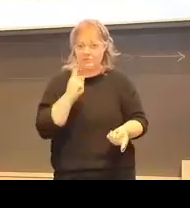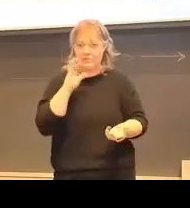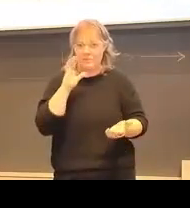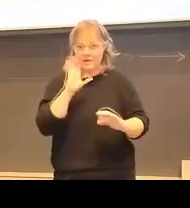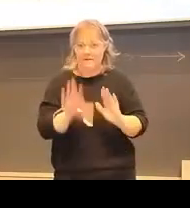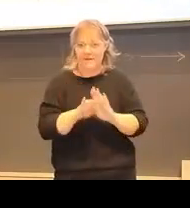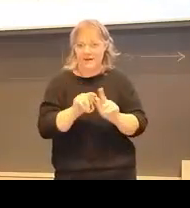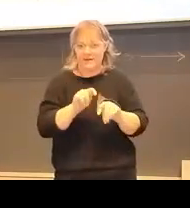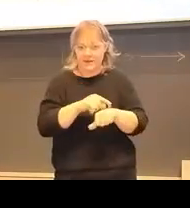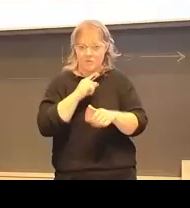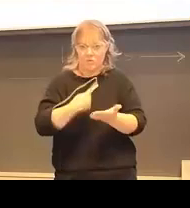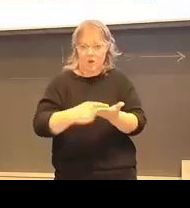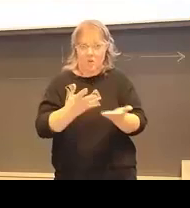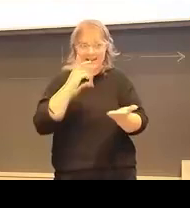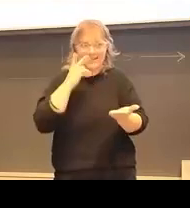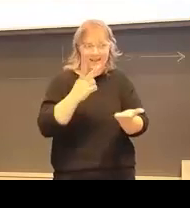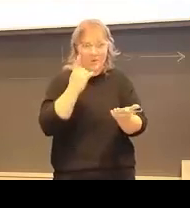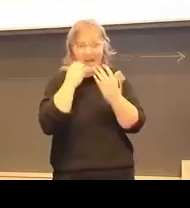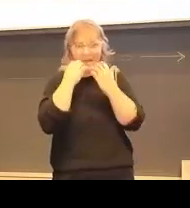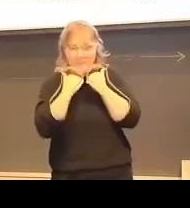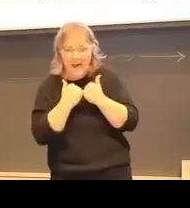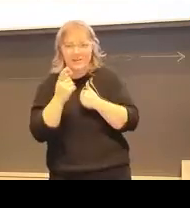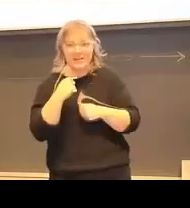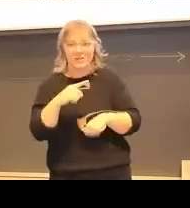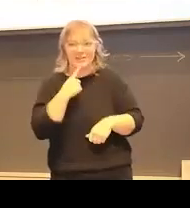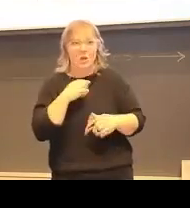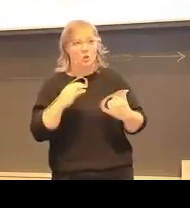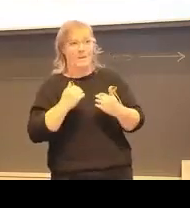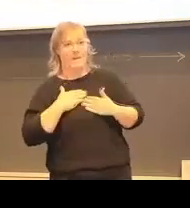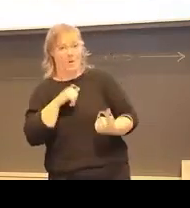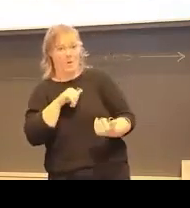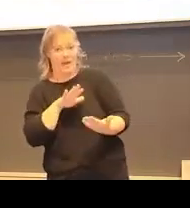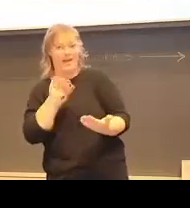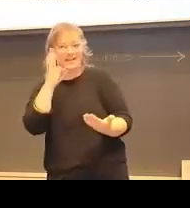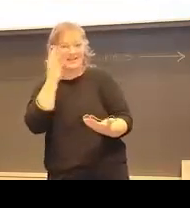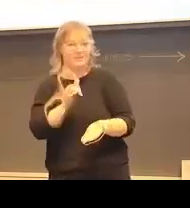through what I see why it matters rather than just saying hey do it my way it seems almost impossible